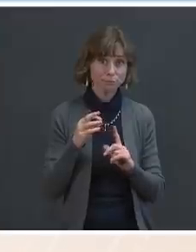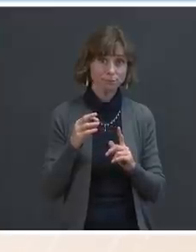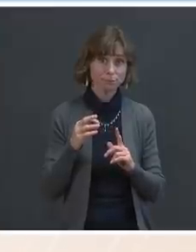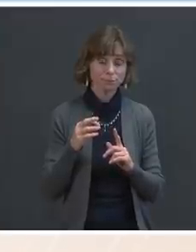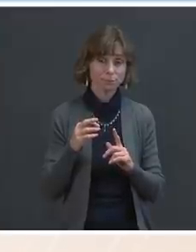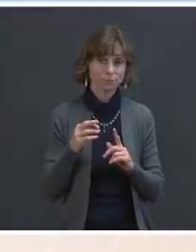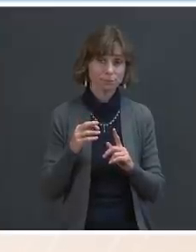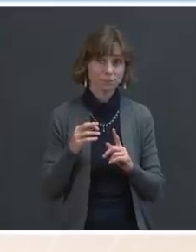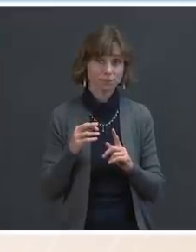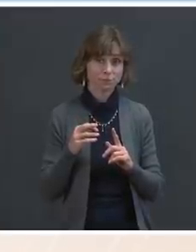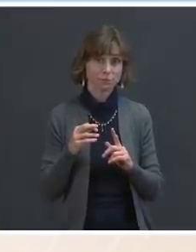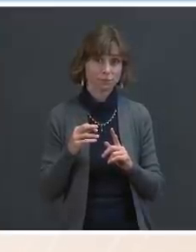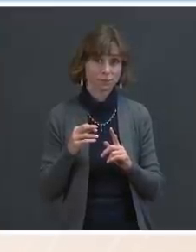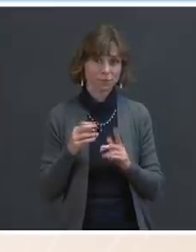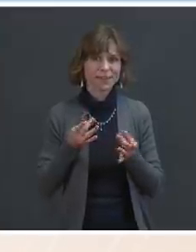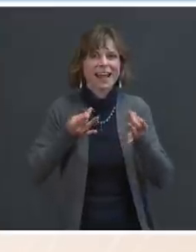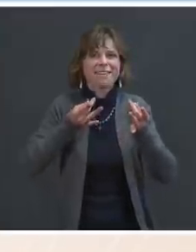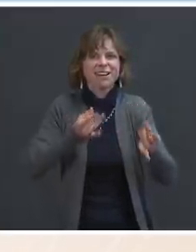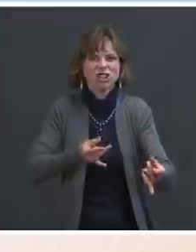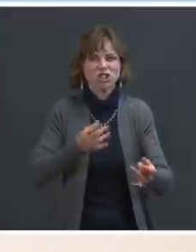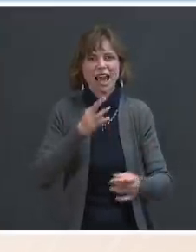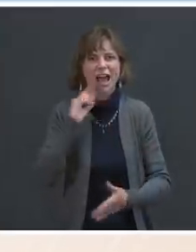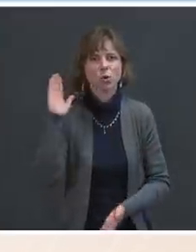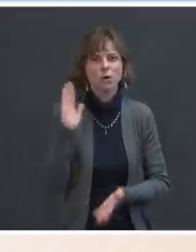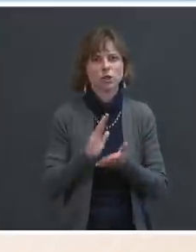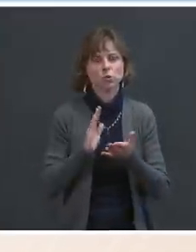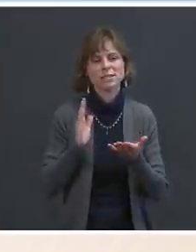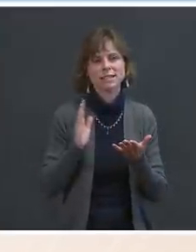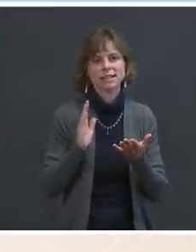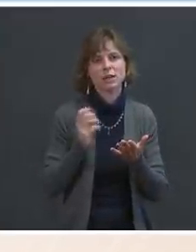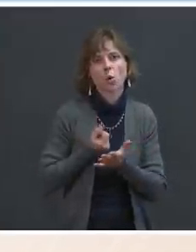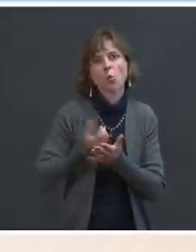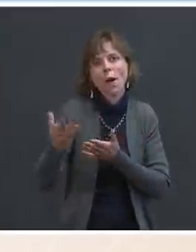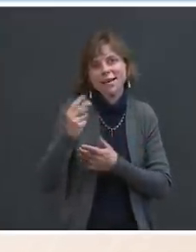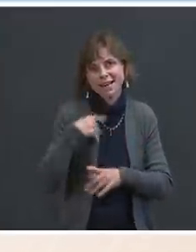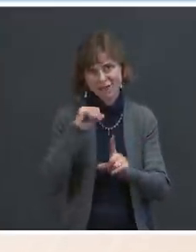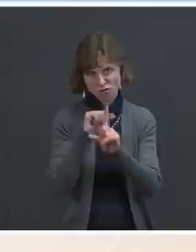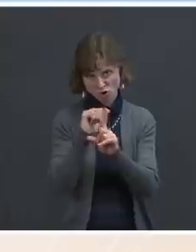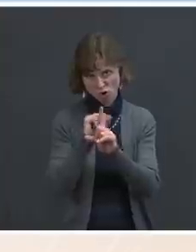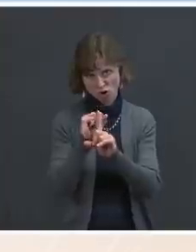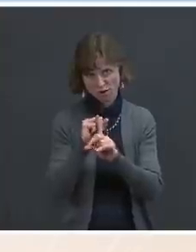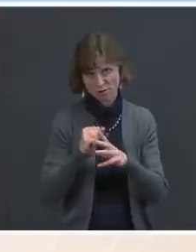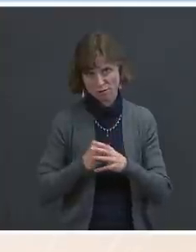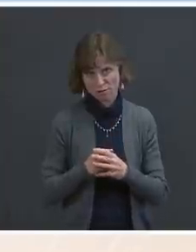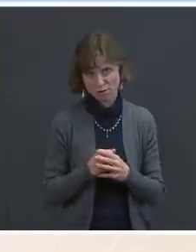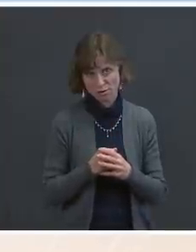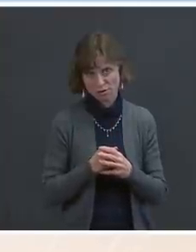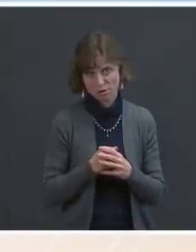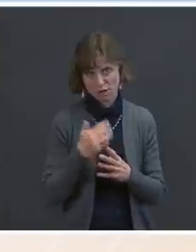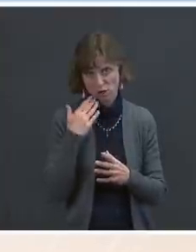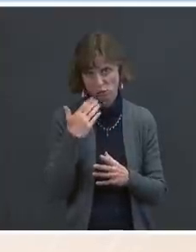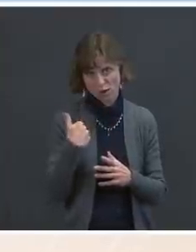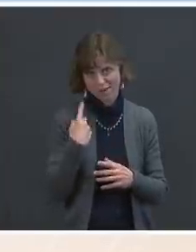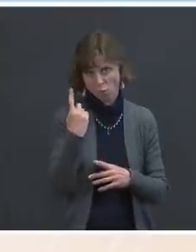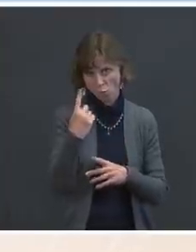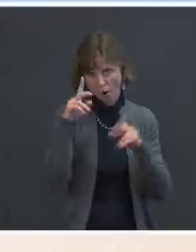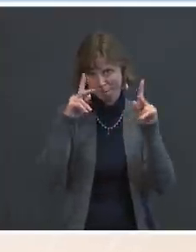and reducing waste and fraud -- that kinds of things? But, in general, any specific lessons that he learned, other than it's good to have one person in charge? Ms. Psaki: Sure.